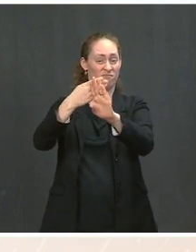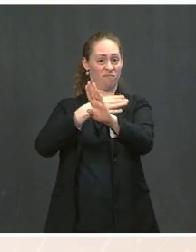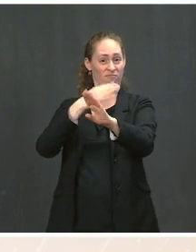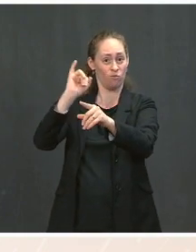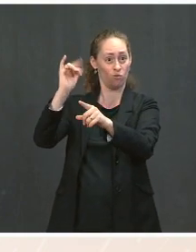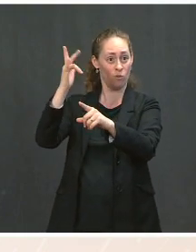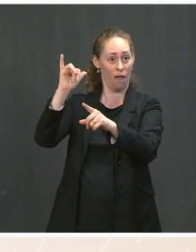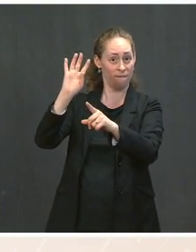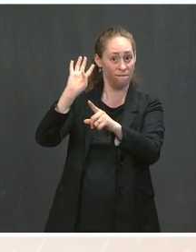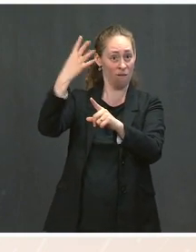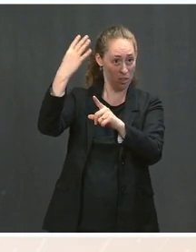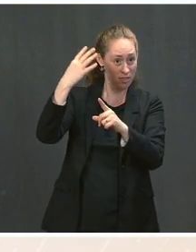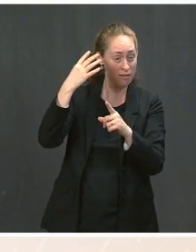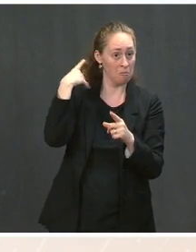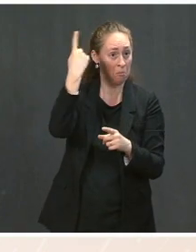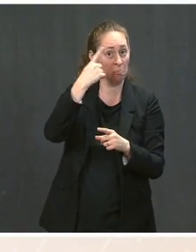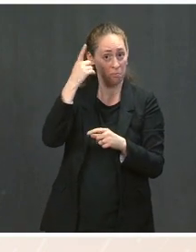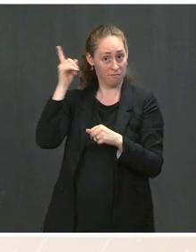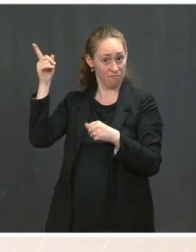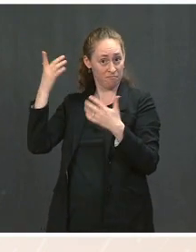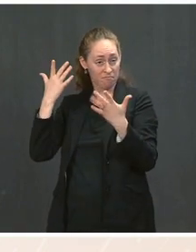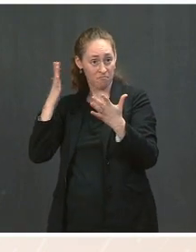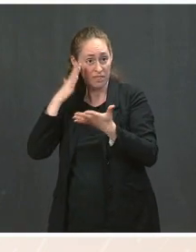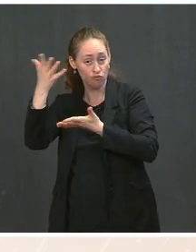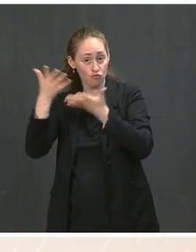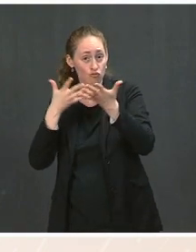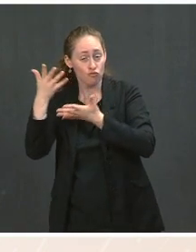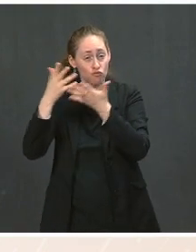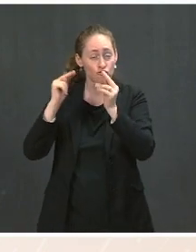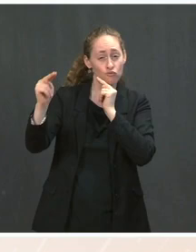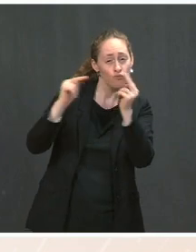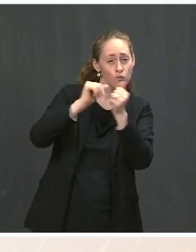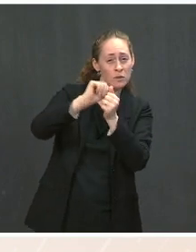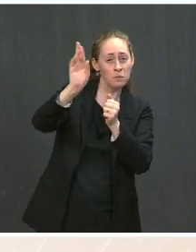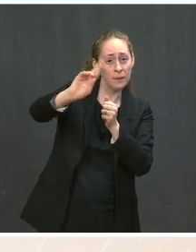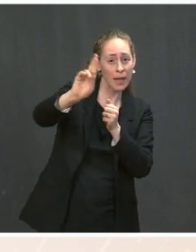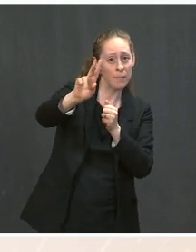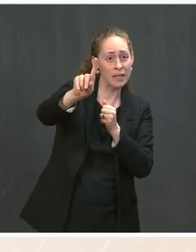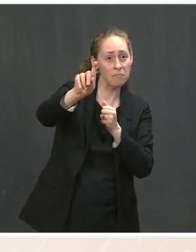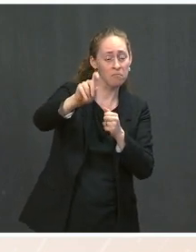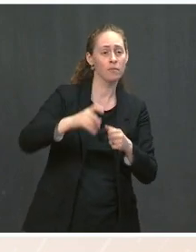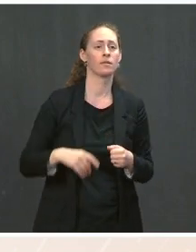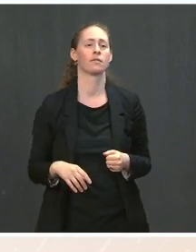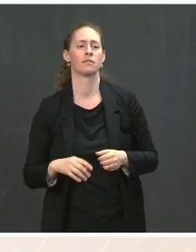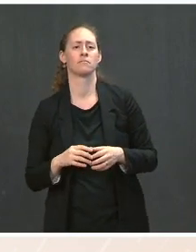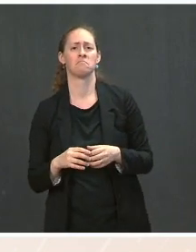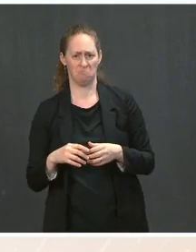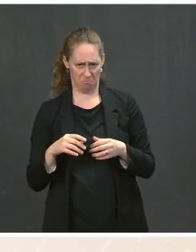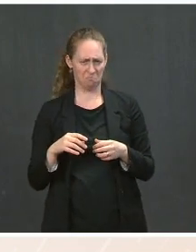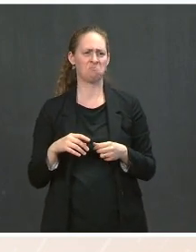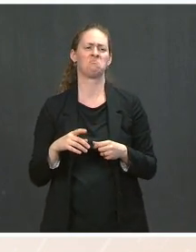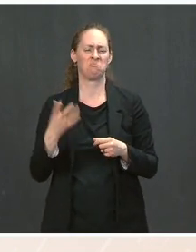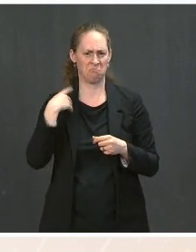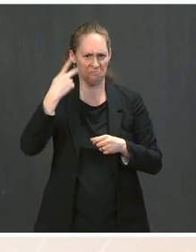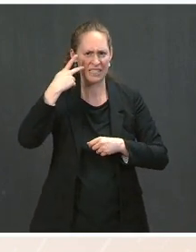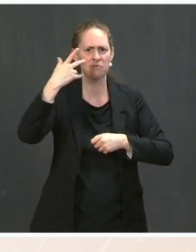before you start making big decisions about what to push through? Ms. Psaki: Well, we'd like to see some progress and some forward movement by Memorial Day,